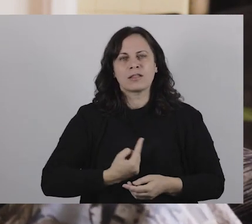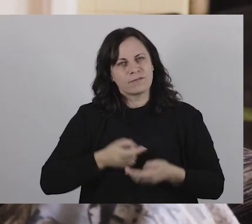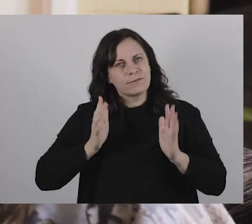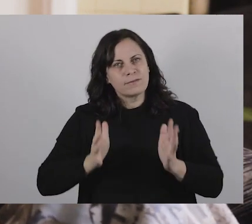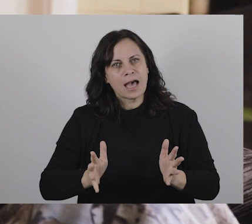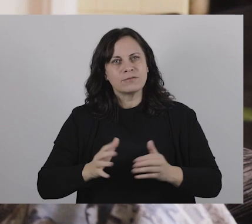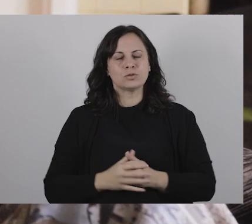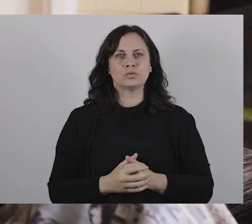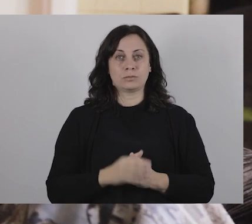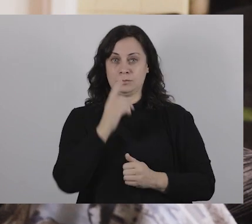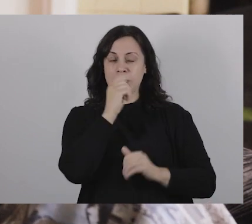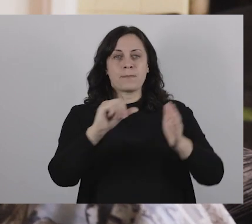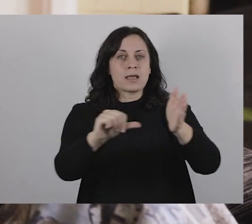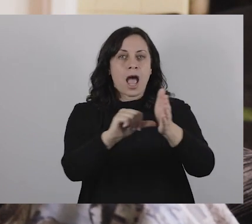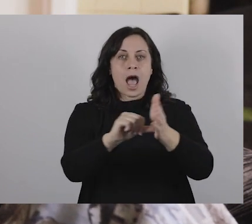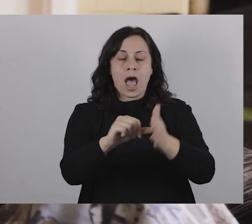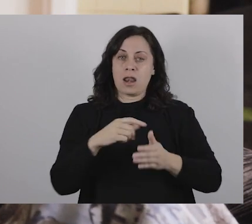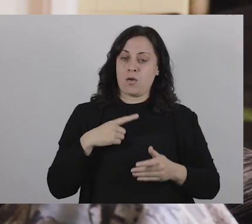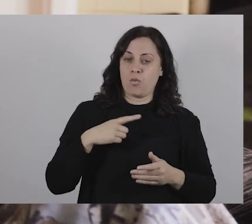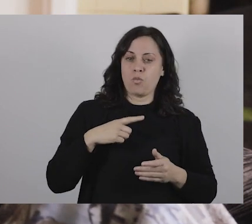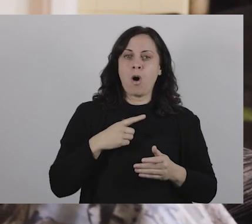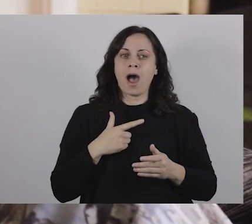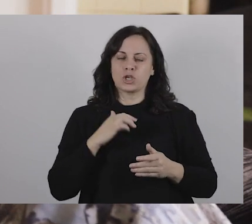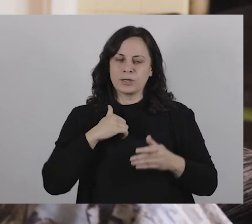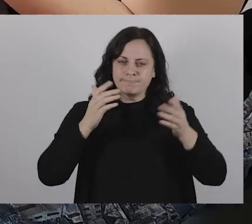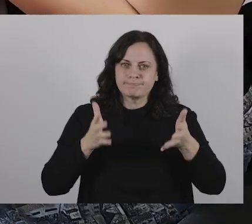And I think, like, the hardest thing to do is start.